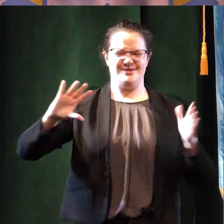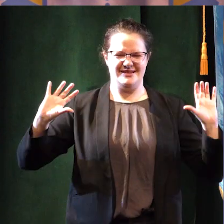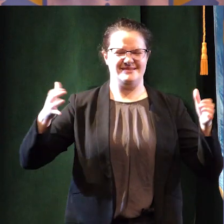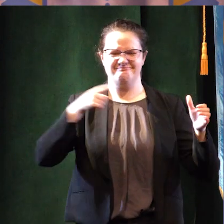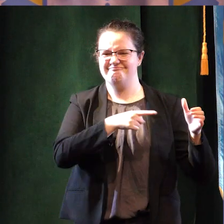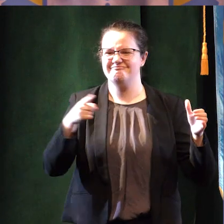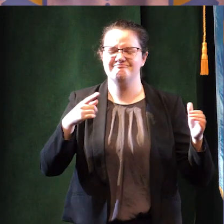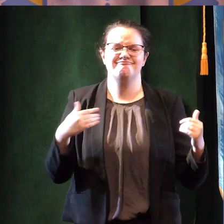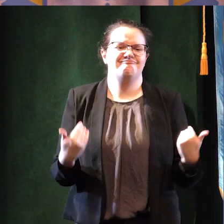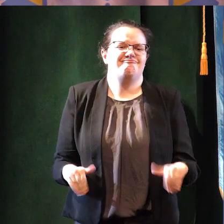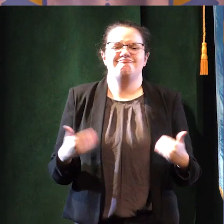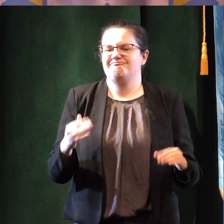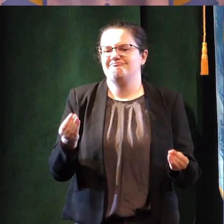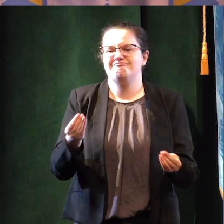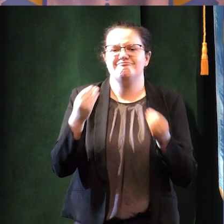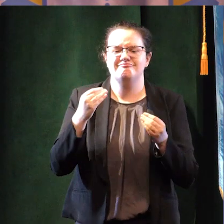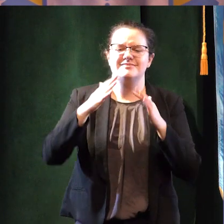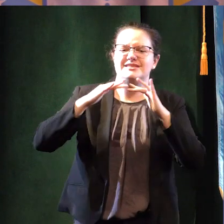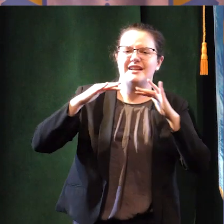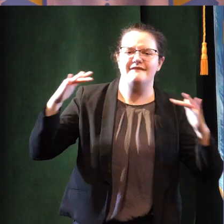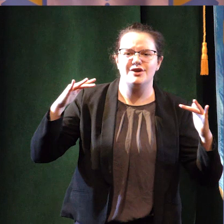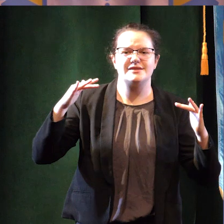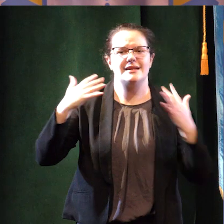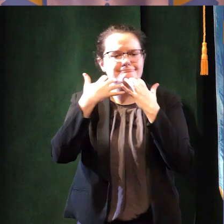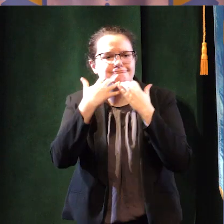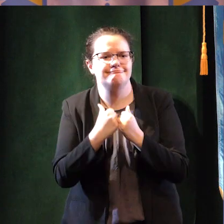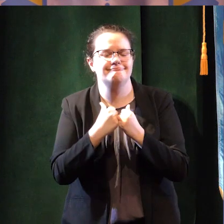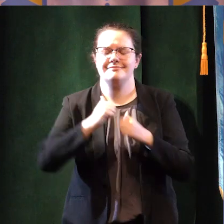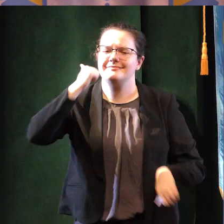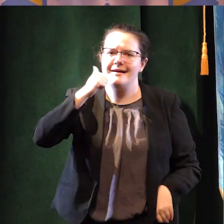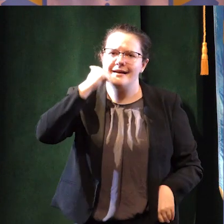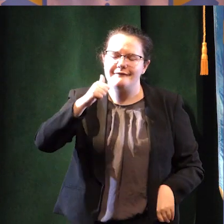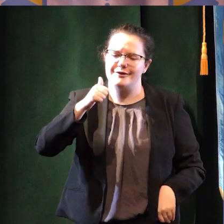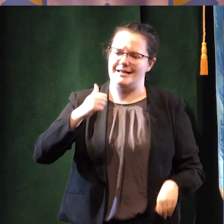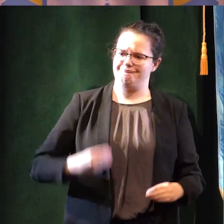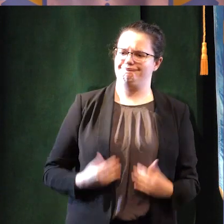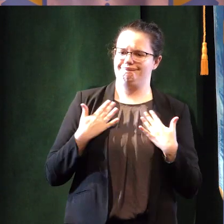college community and inspire our daily interactions we learn from each other